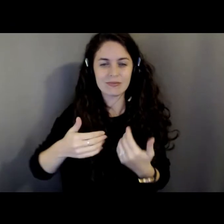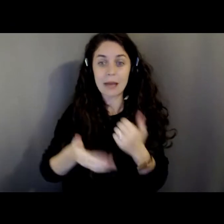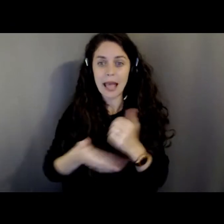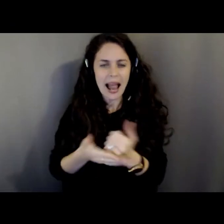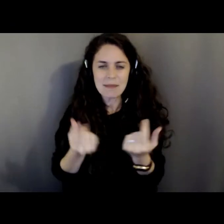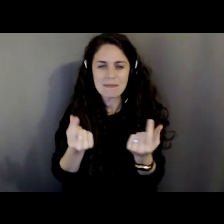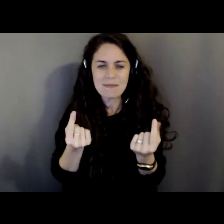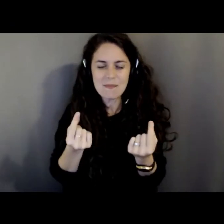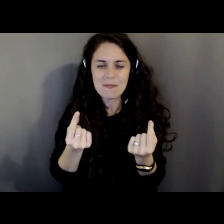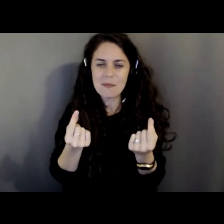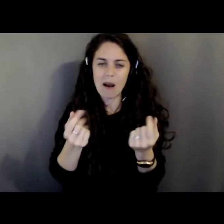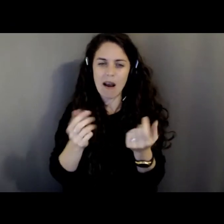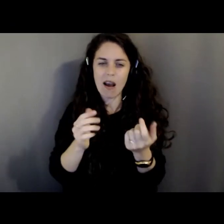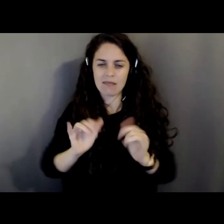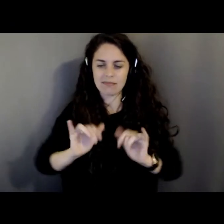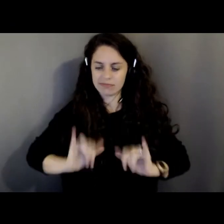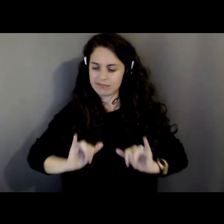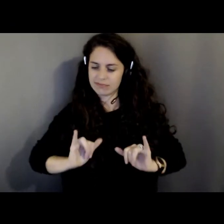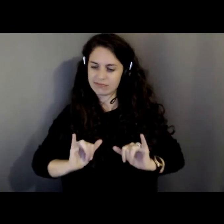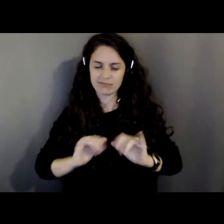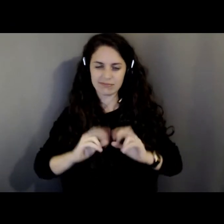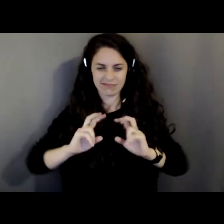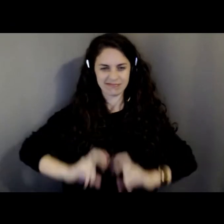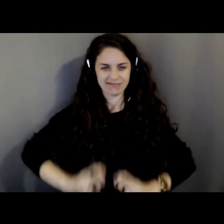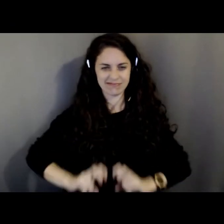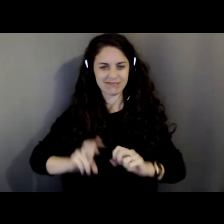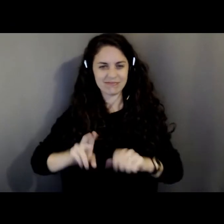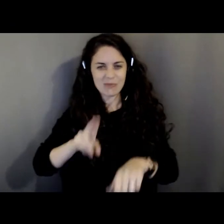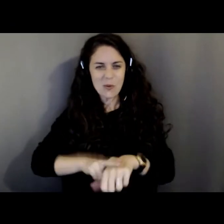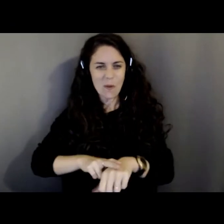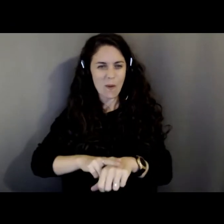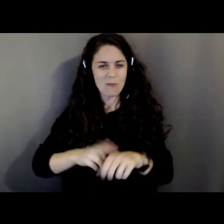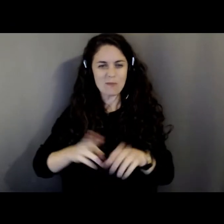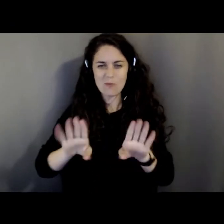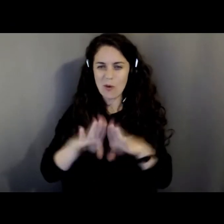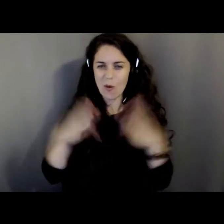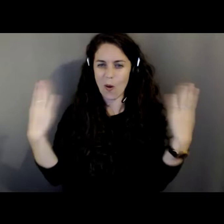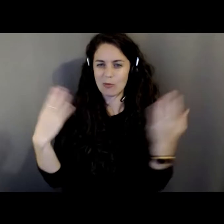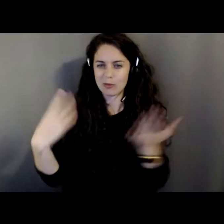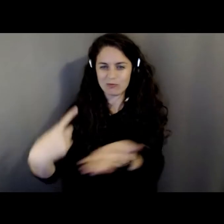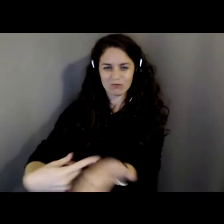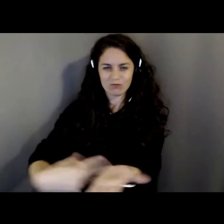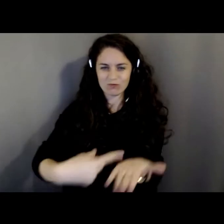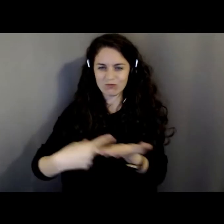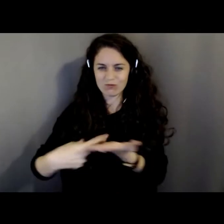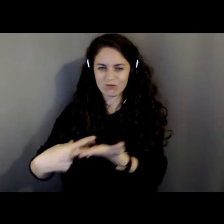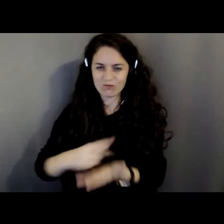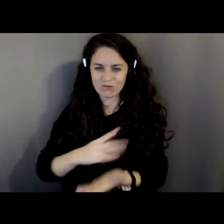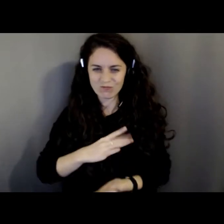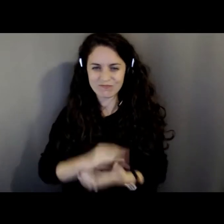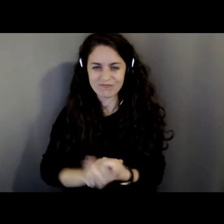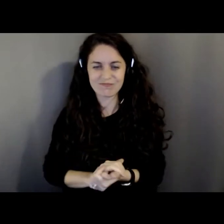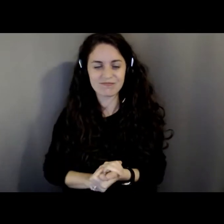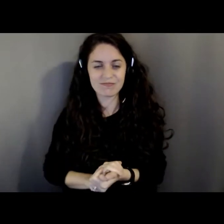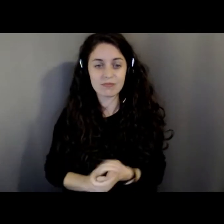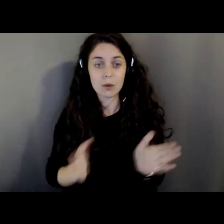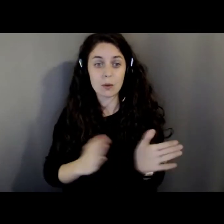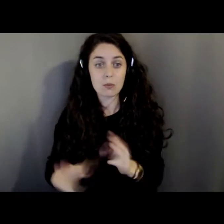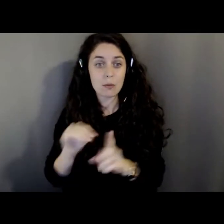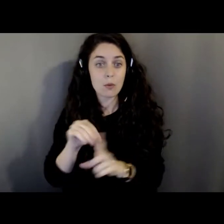disability through open and direct discussion. Our preparatory orientations are cross-disability: